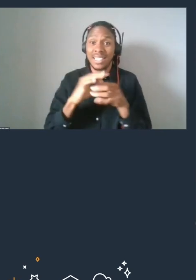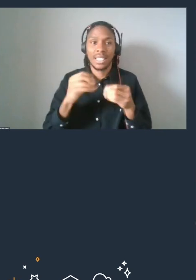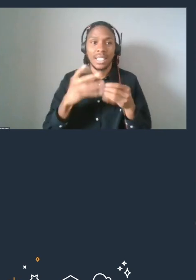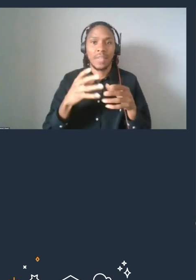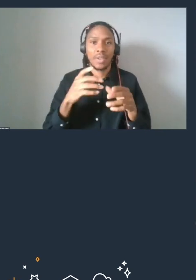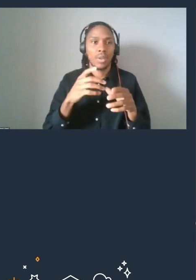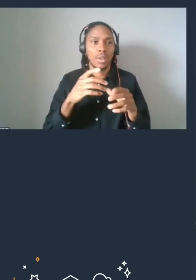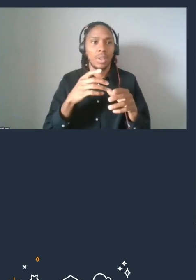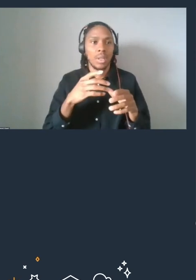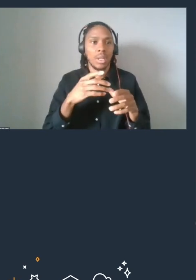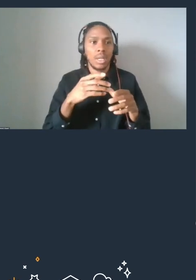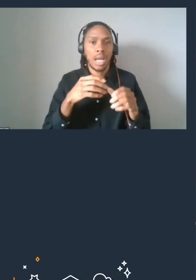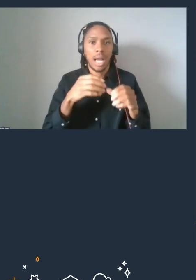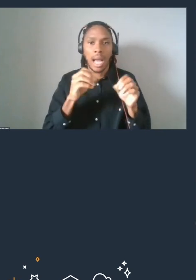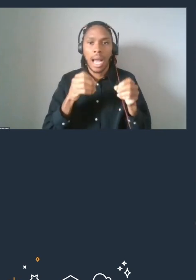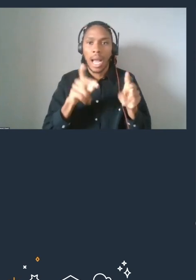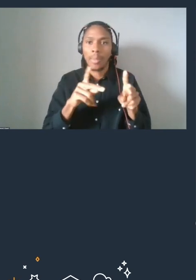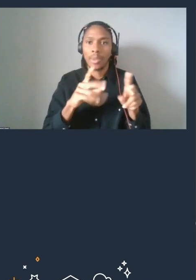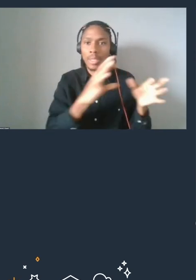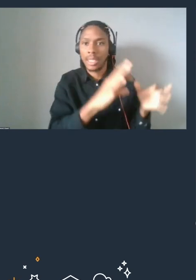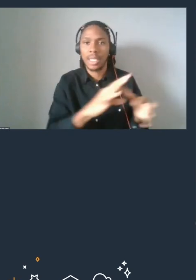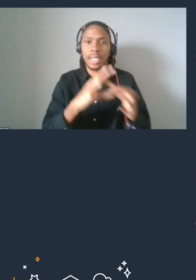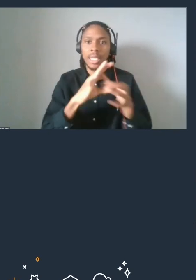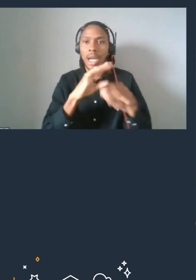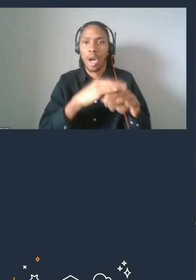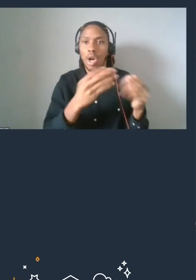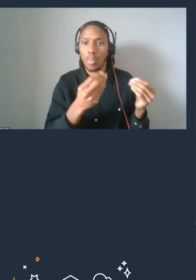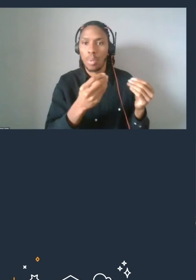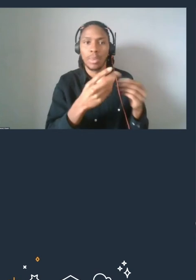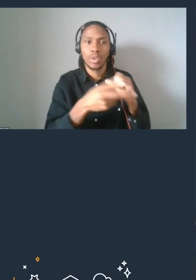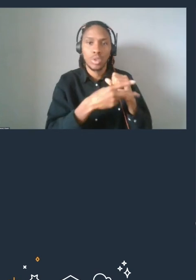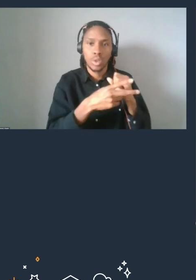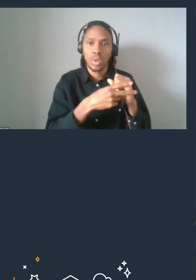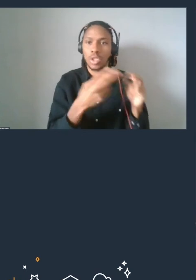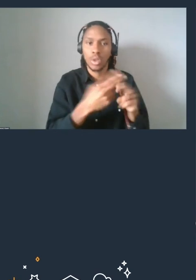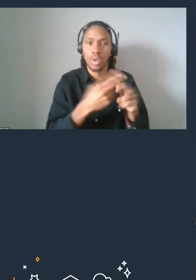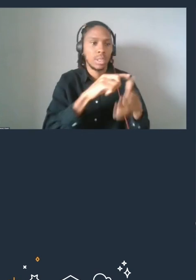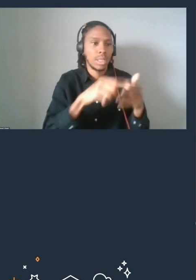using common protocols: NFS, SMB, HDFS, or S3,